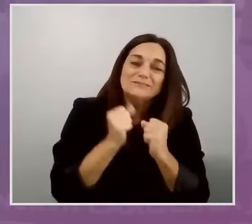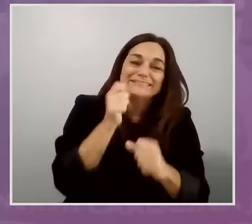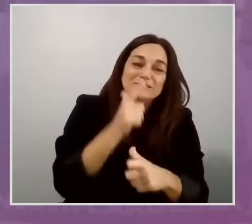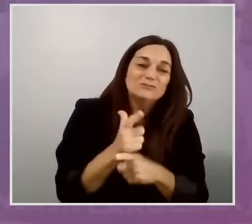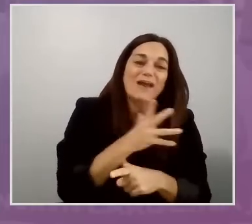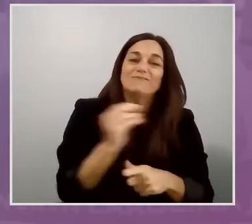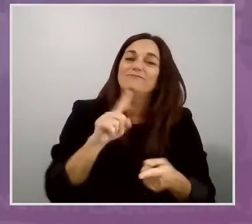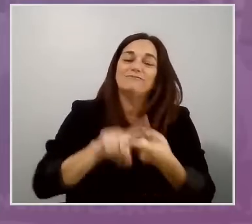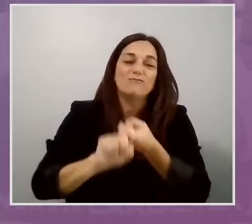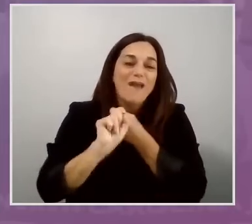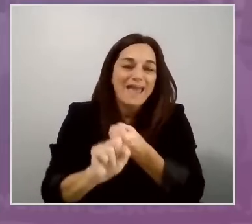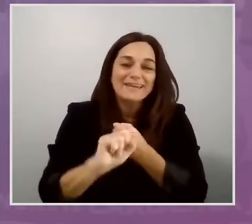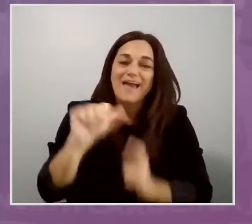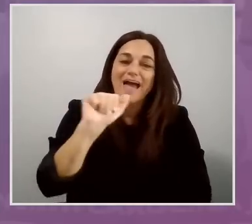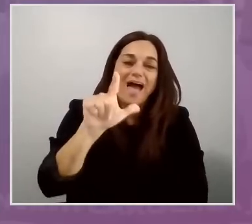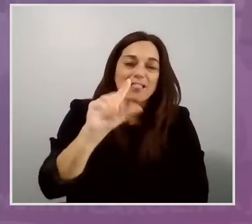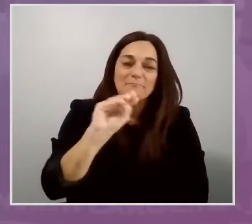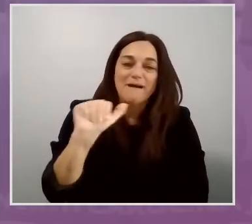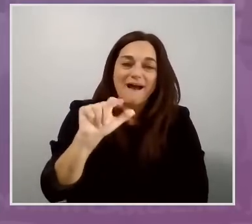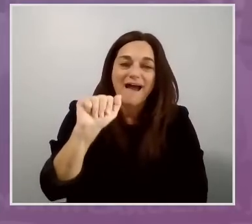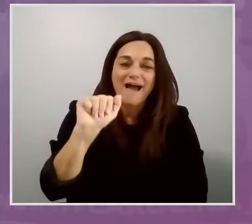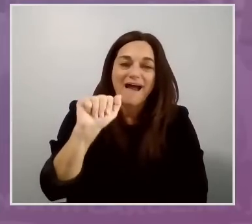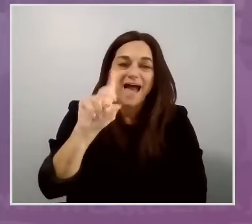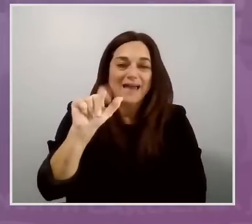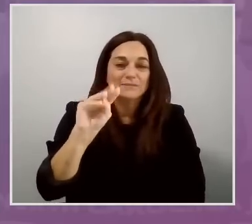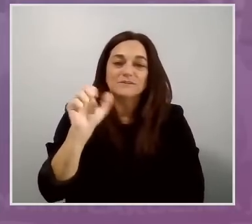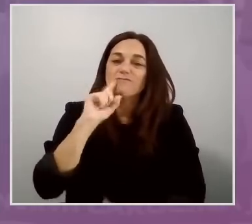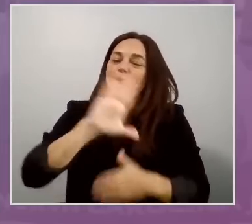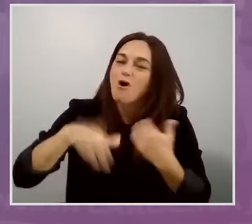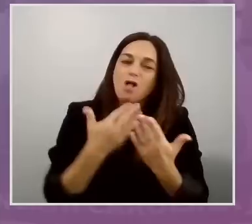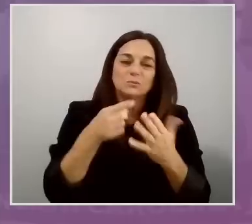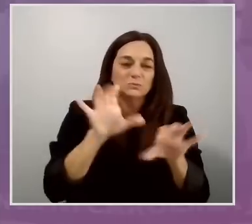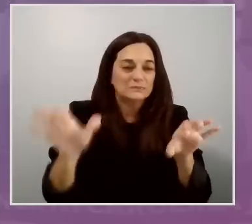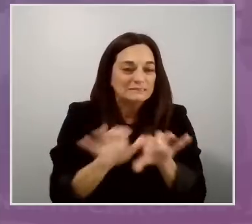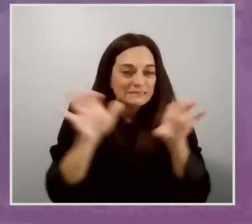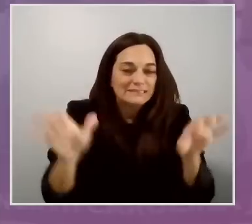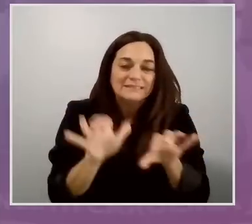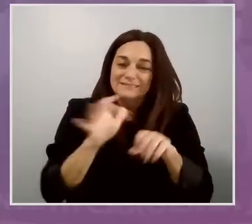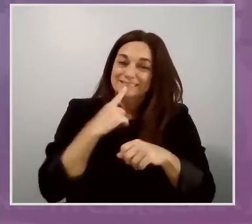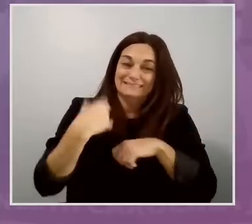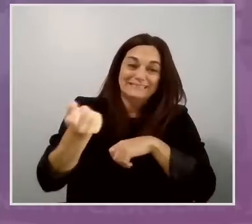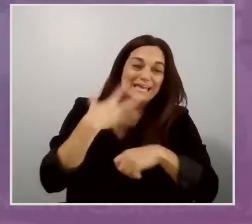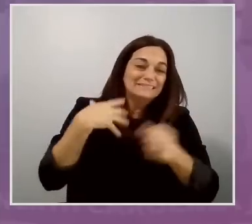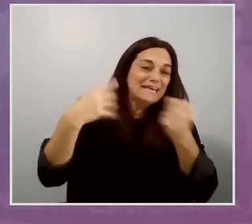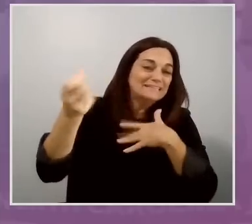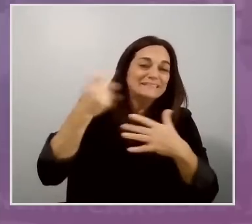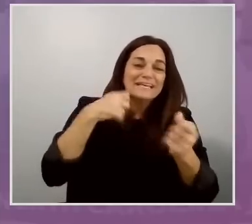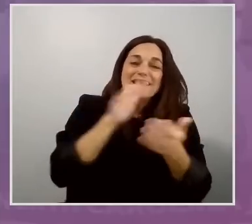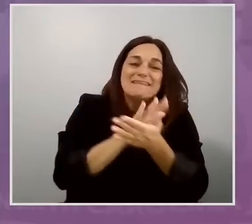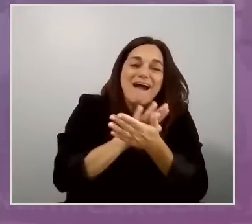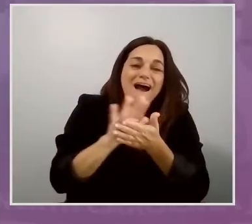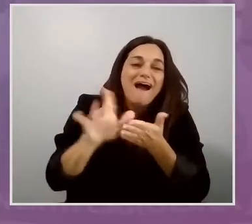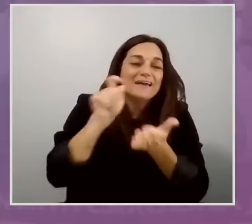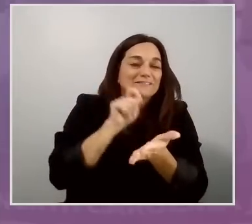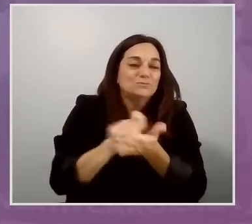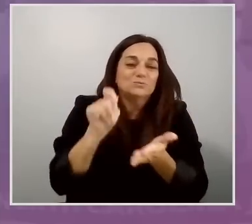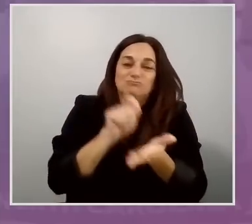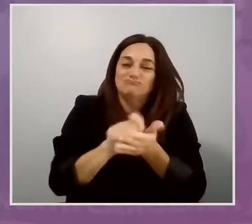ASHVILLE WITH YOU. MY DEAR DEAR DEAR SISTER AND